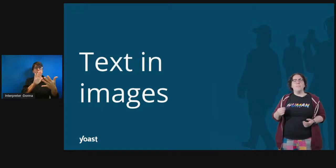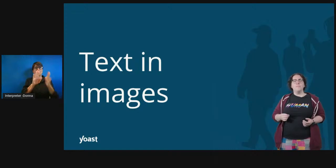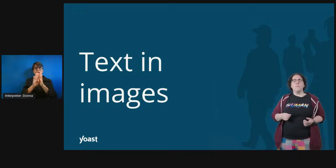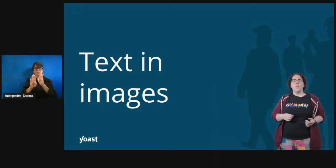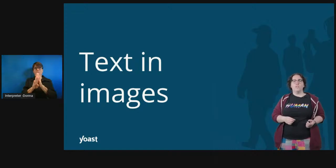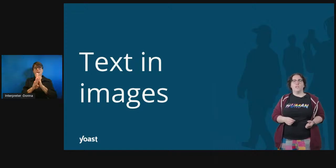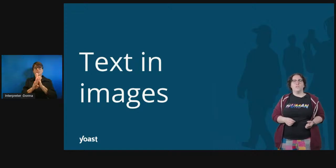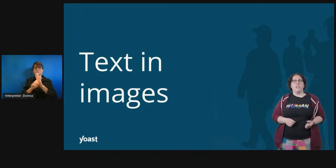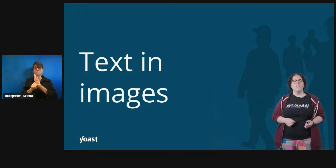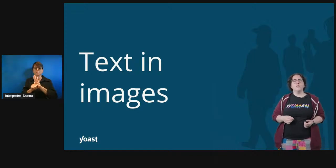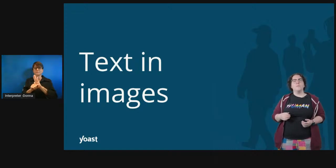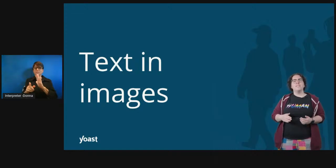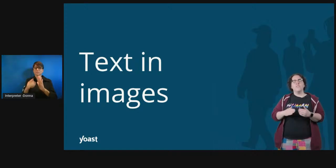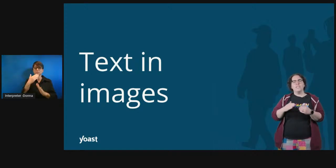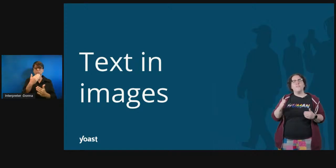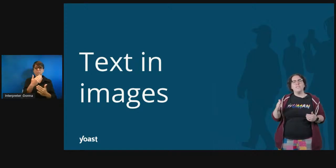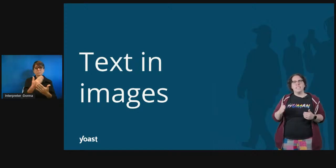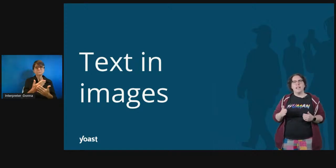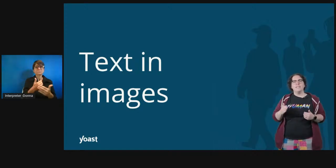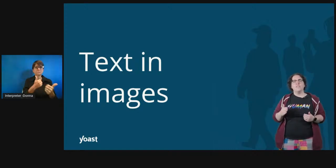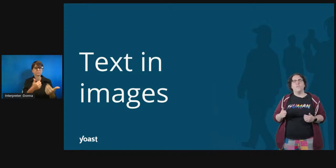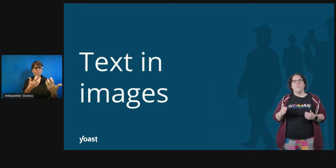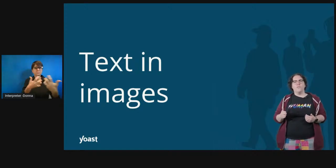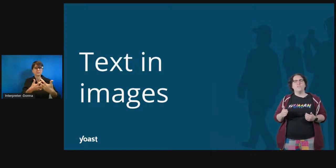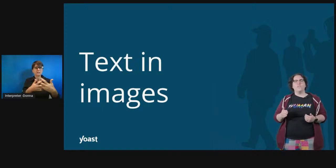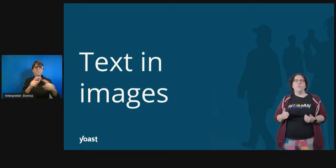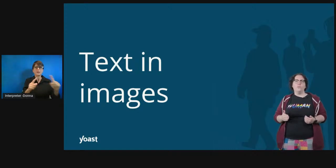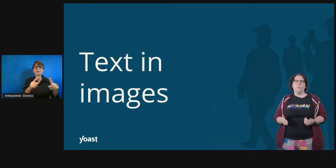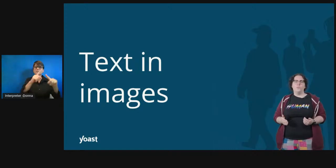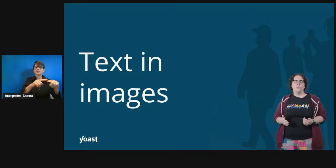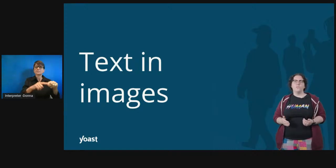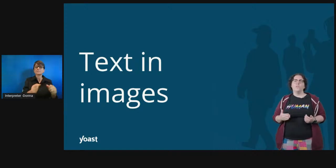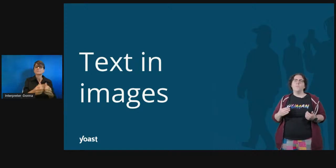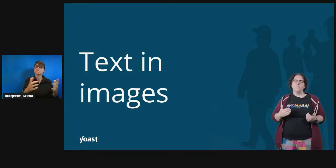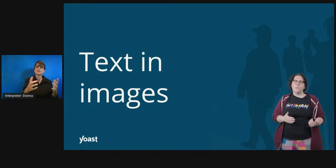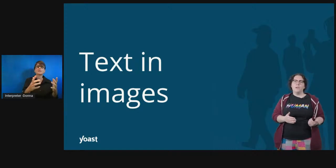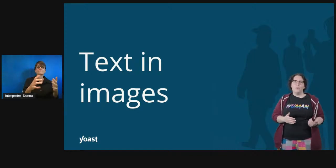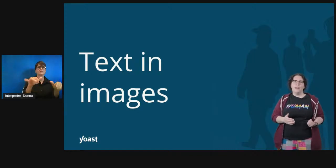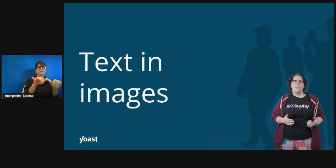There are tools you can use to make sure the contrast ratio of your text is sufficient against background color.